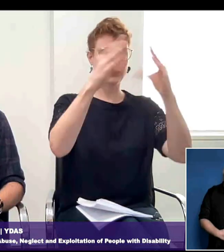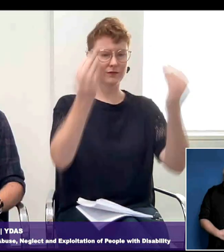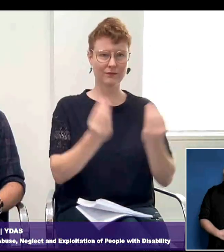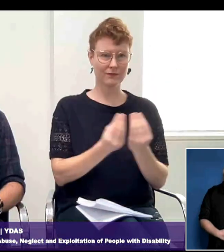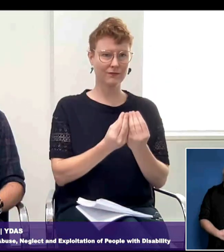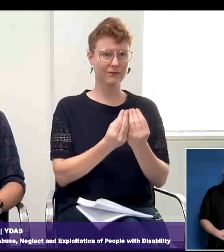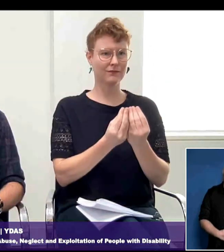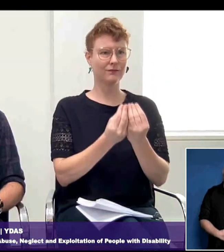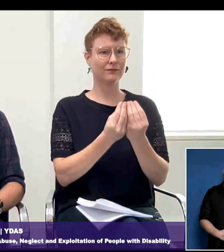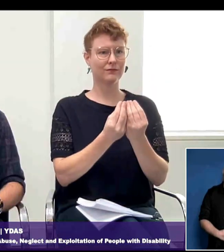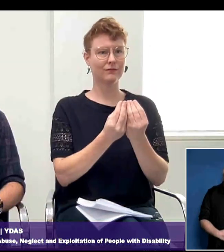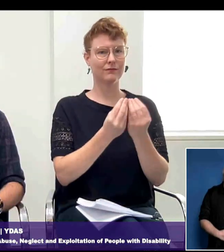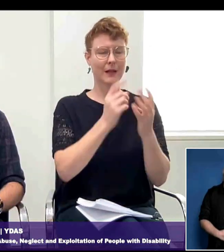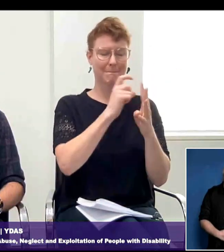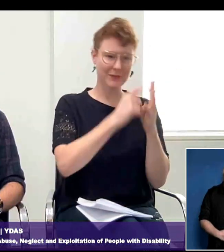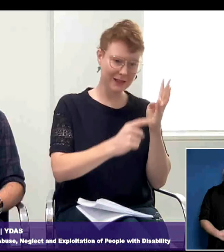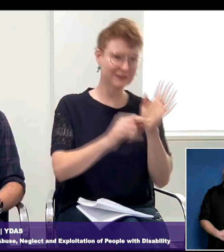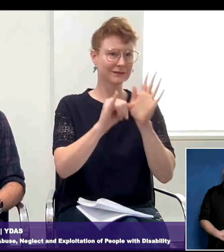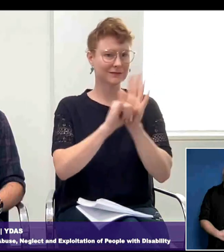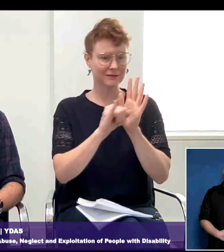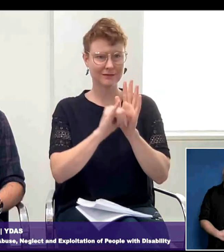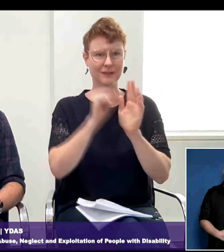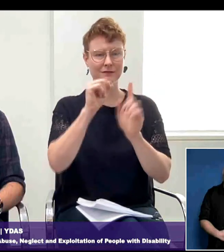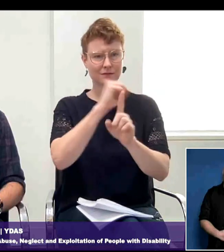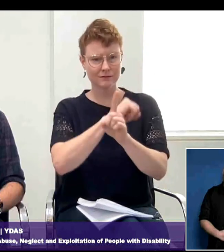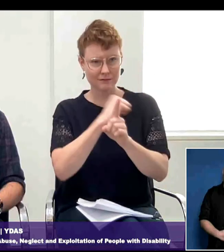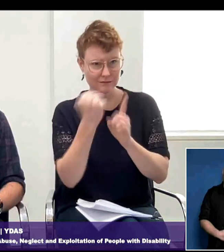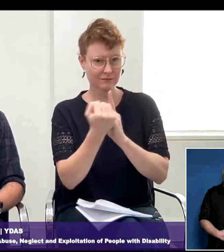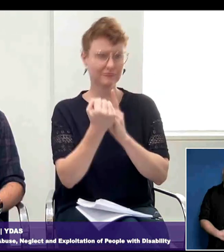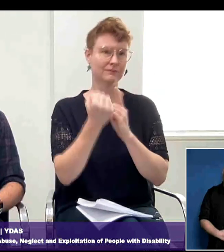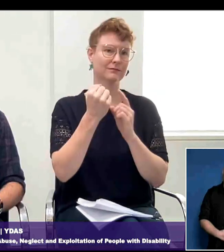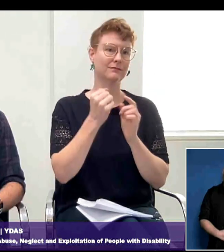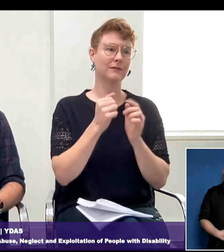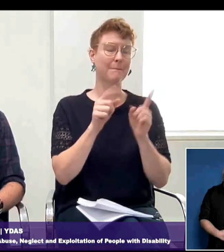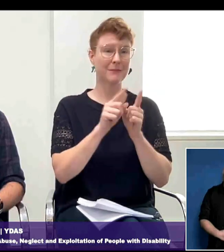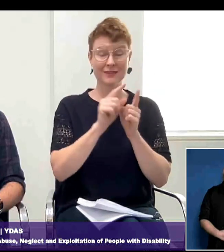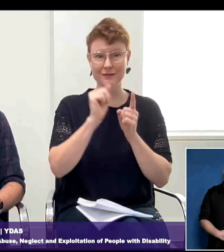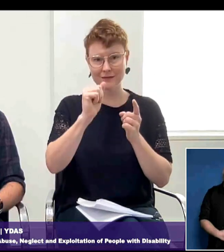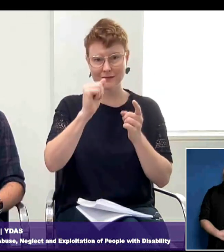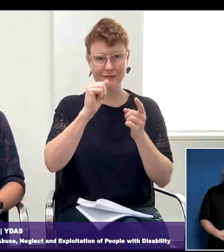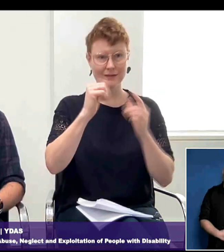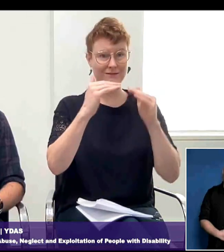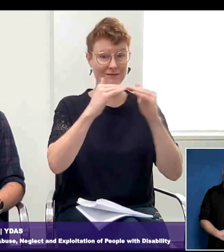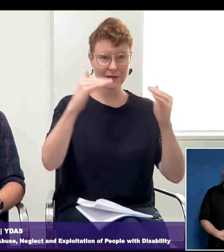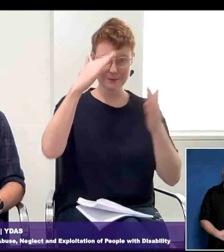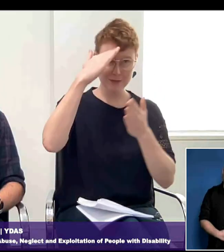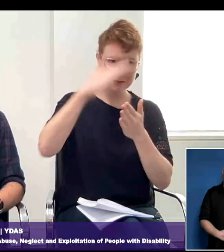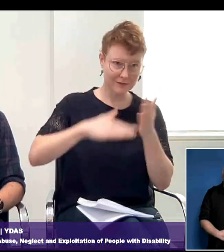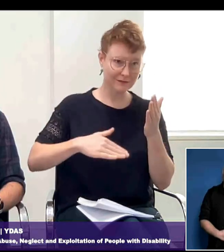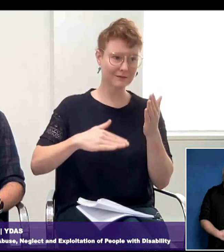person as a person, holistically, their disability, their identity and everything